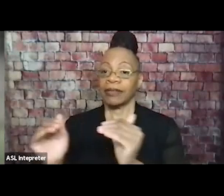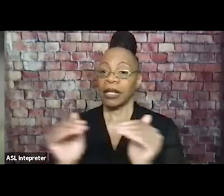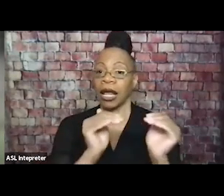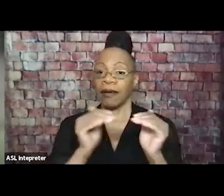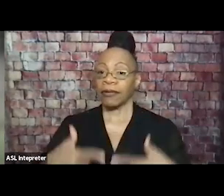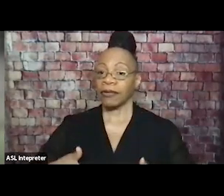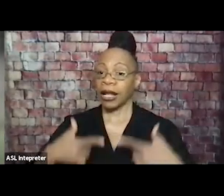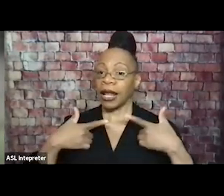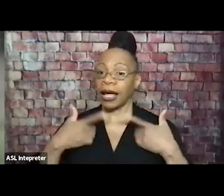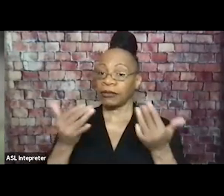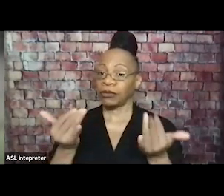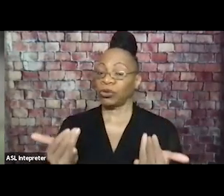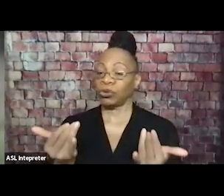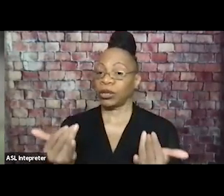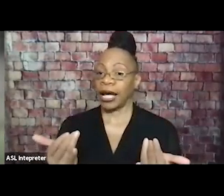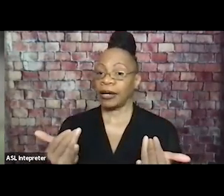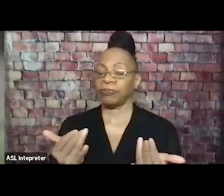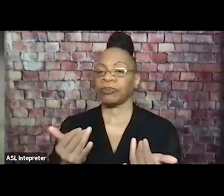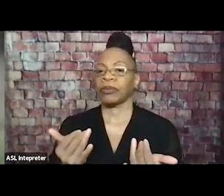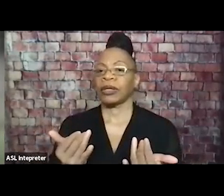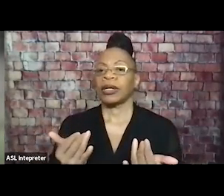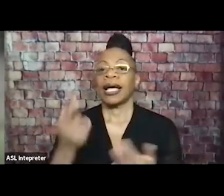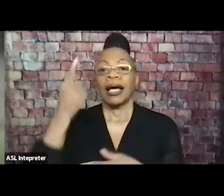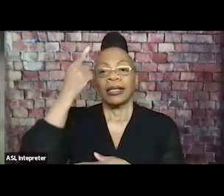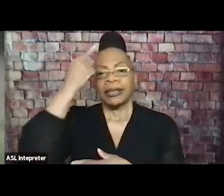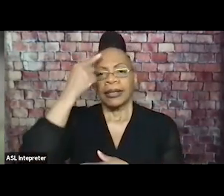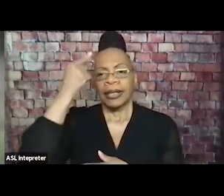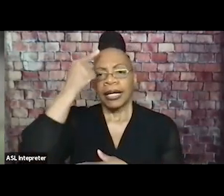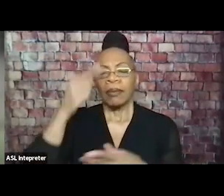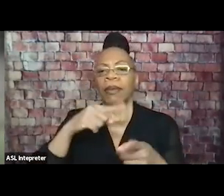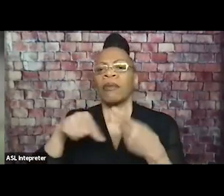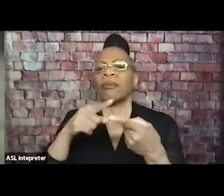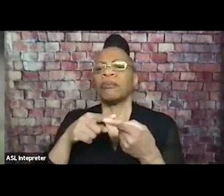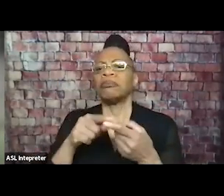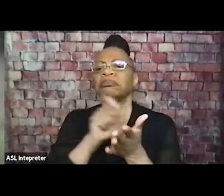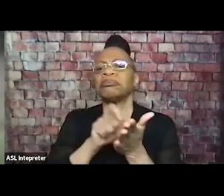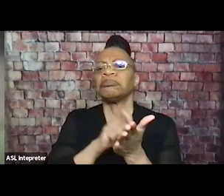So things to think about when you're writing your personal history sections of the MSR.